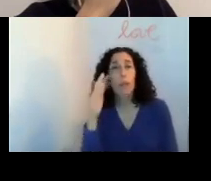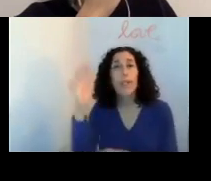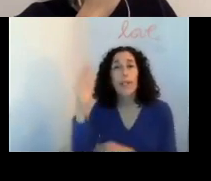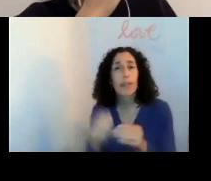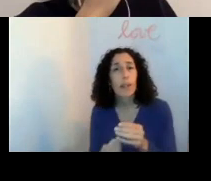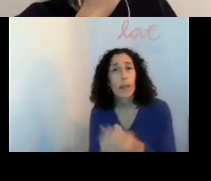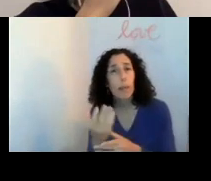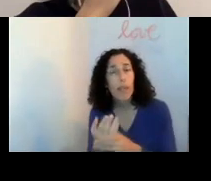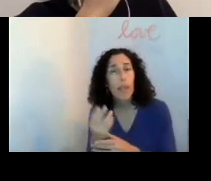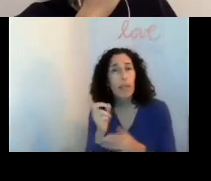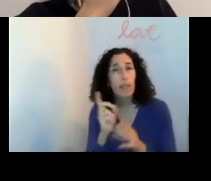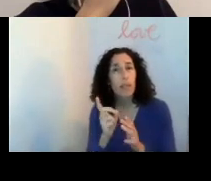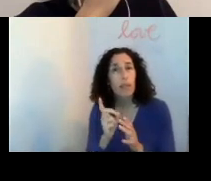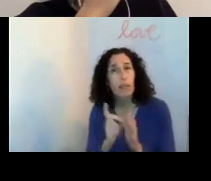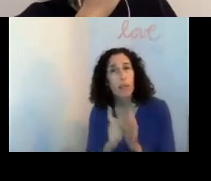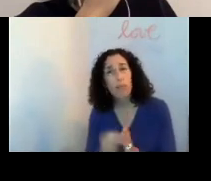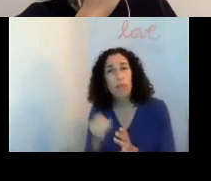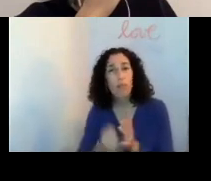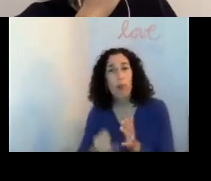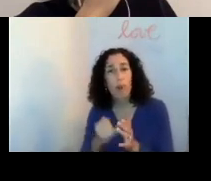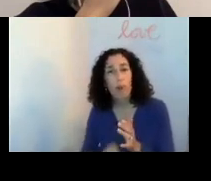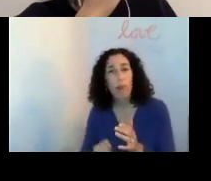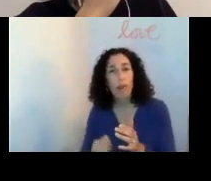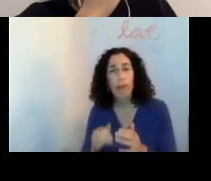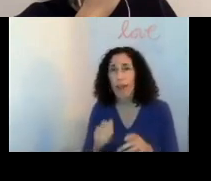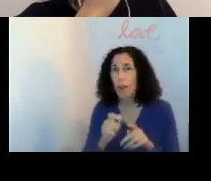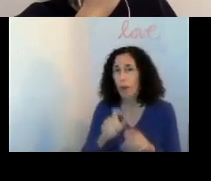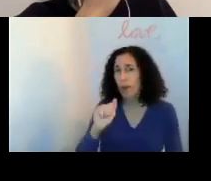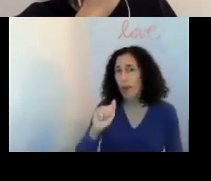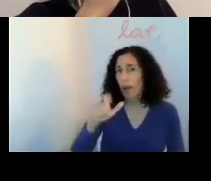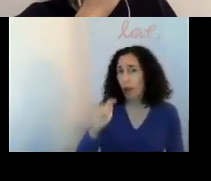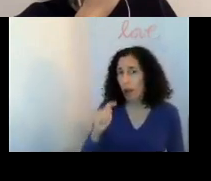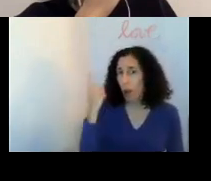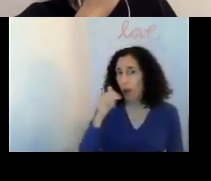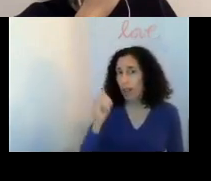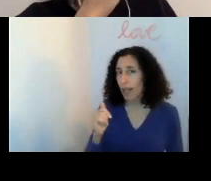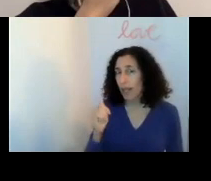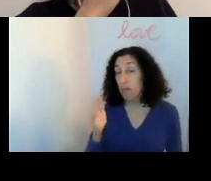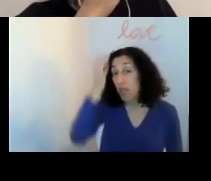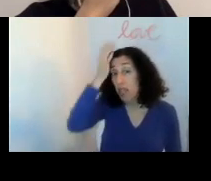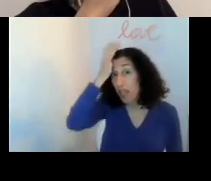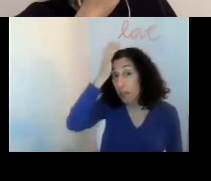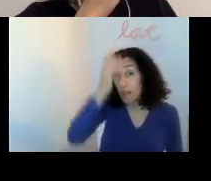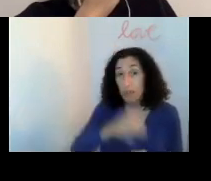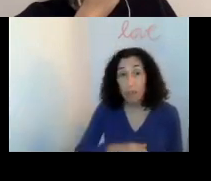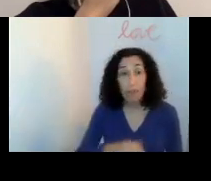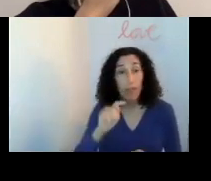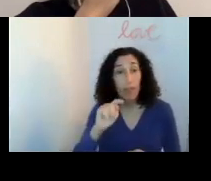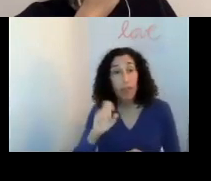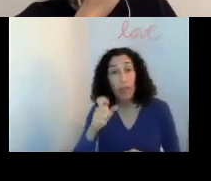of a shape that reminds me of cabbage. TEXT’s circles look like the globe of a dandelion.